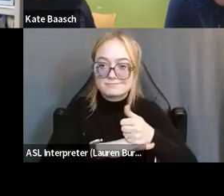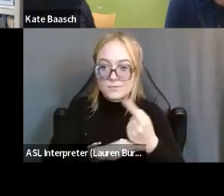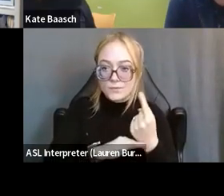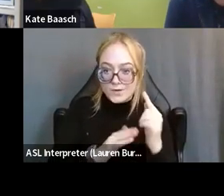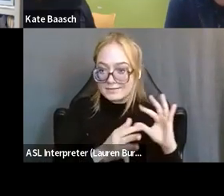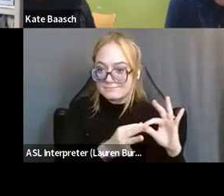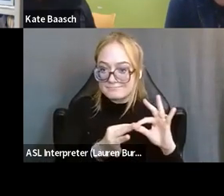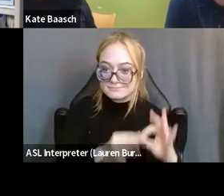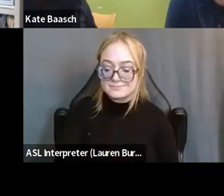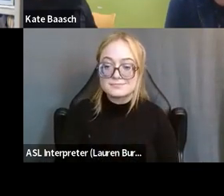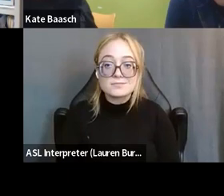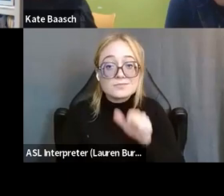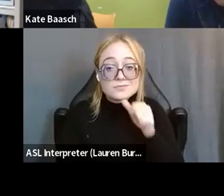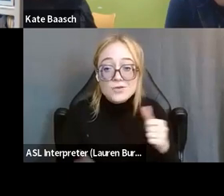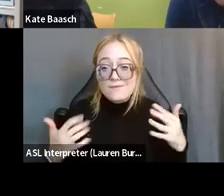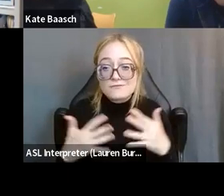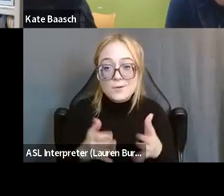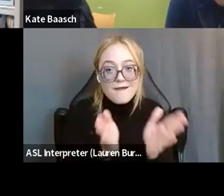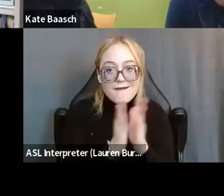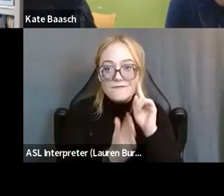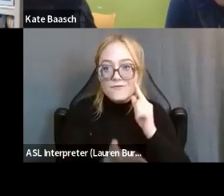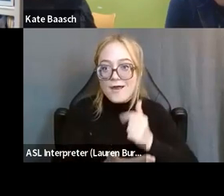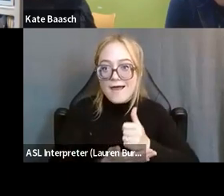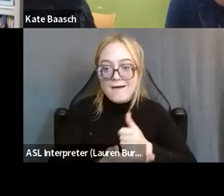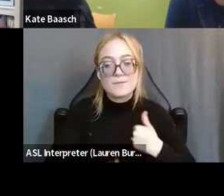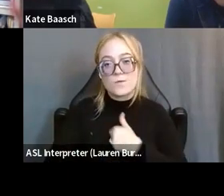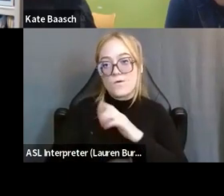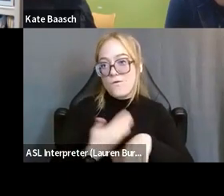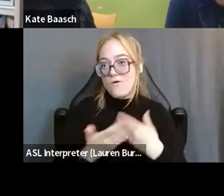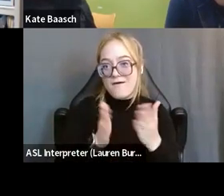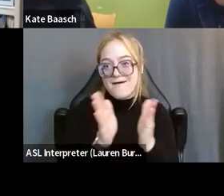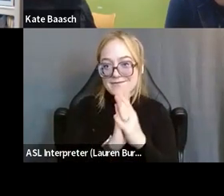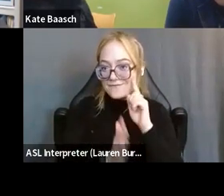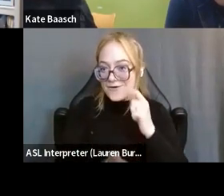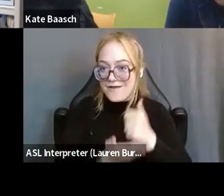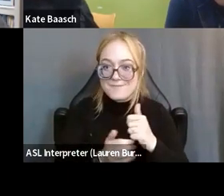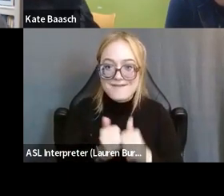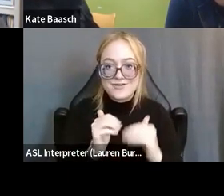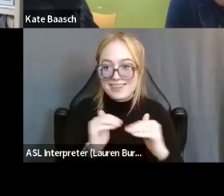Don't be afraid to ask for help, right? We're all asking for help at every level of this process, we're asking for help.